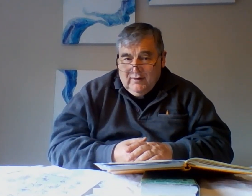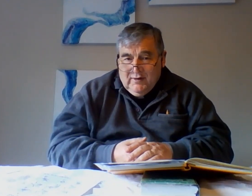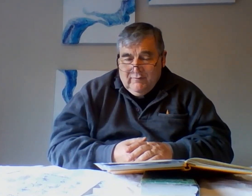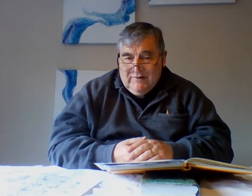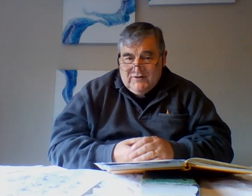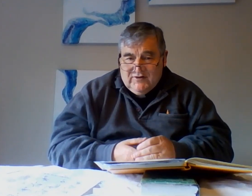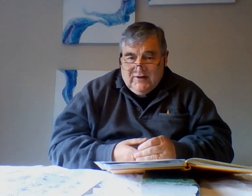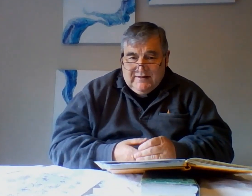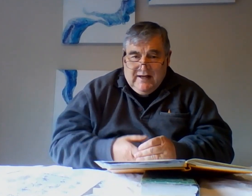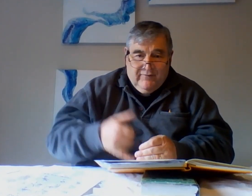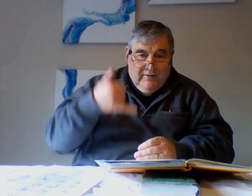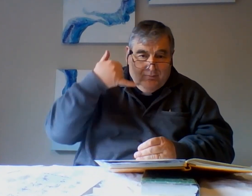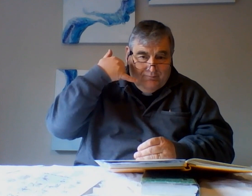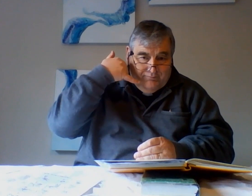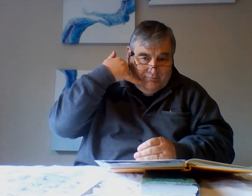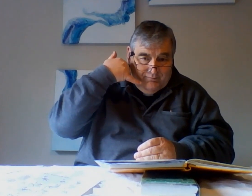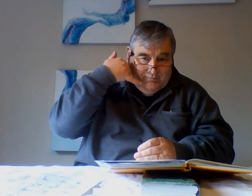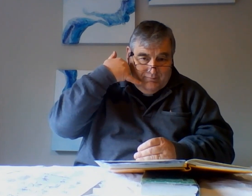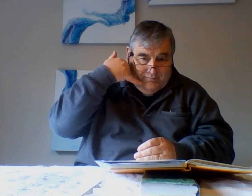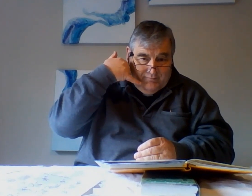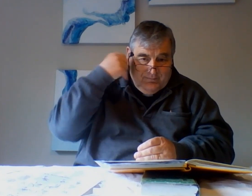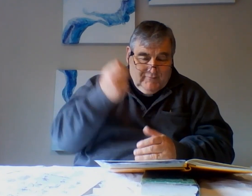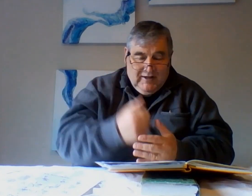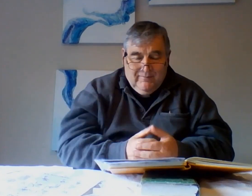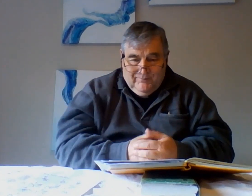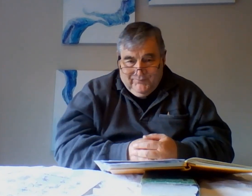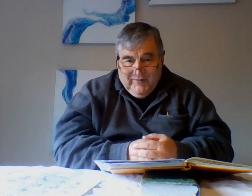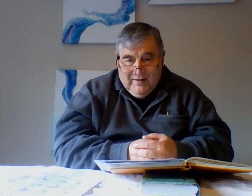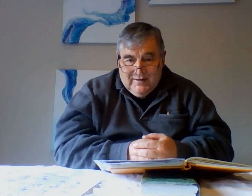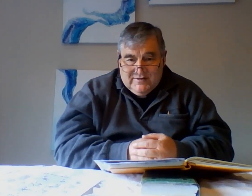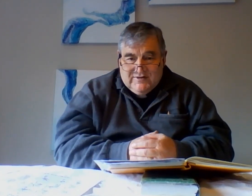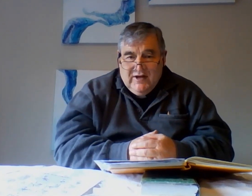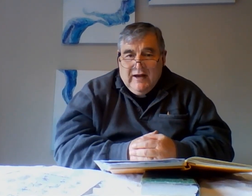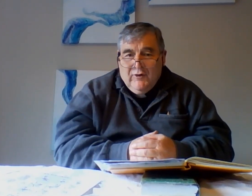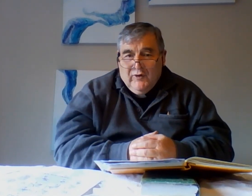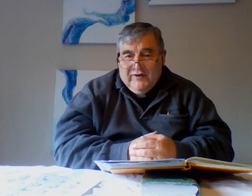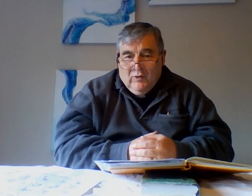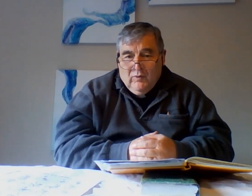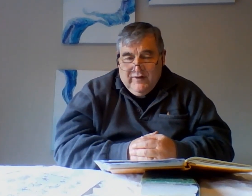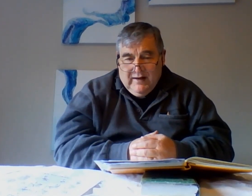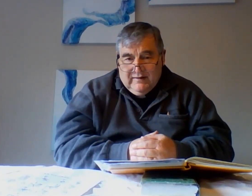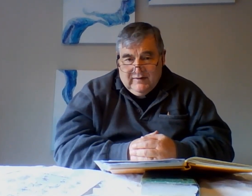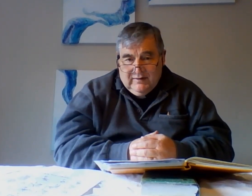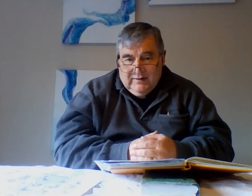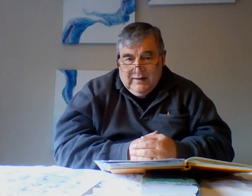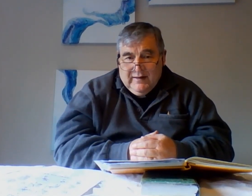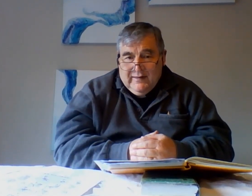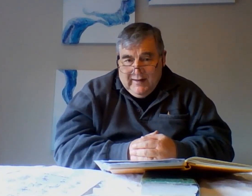For instance, like 'telephone' (signs). So see how you get on with that. Thank you